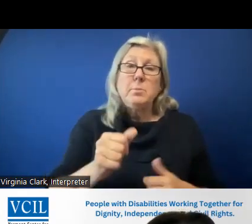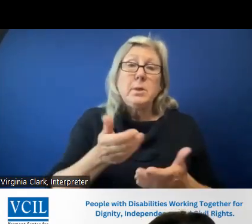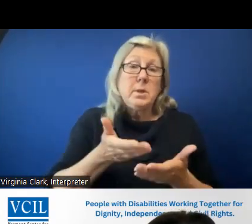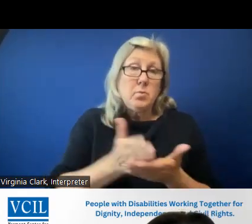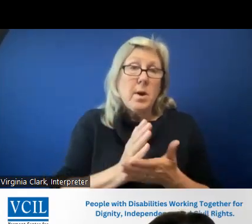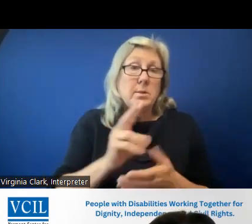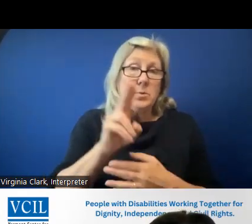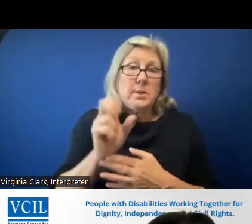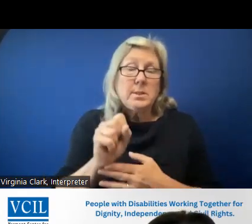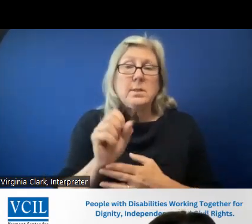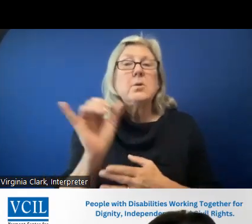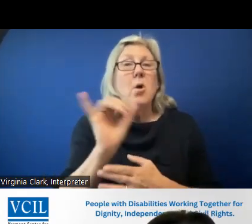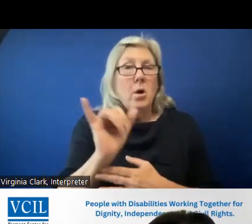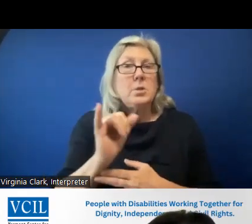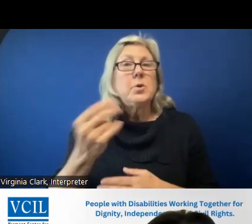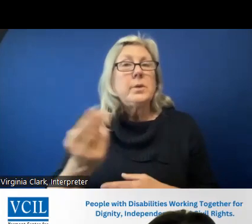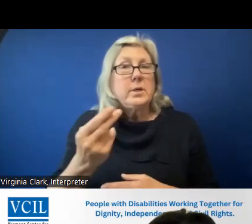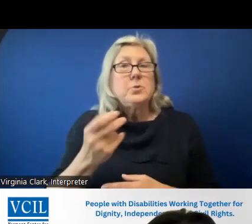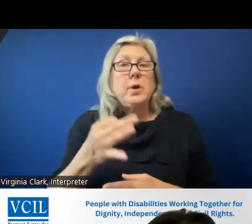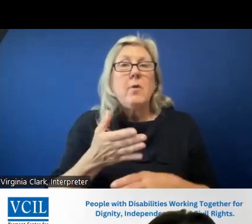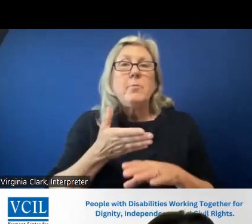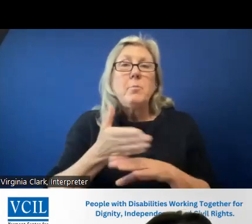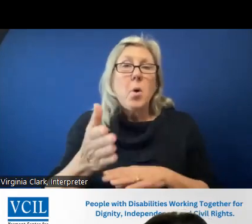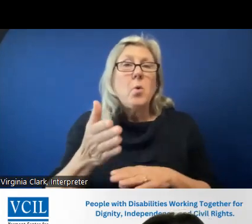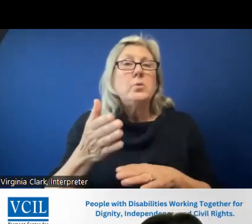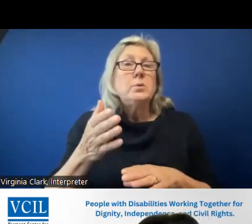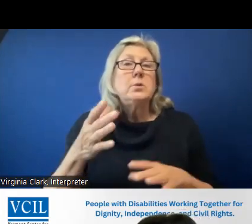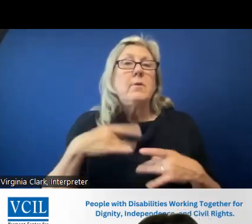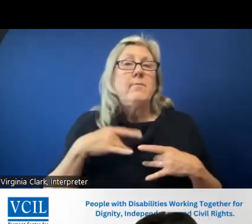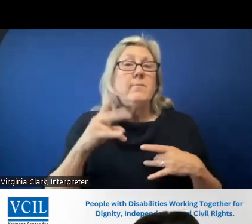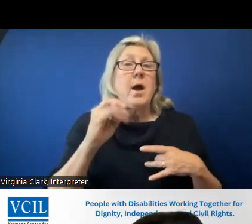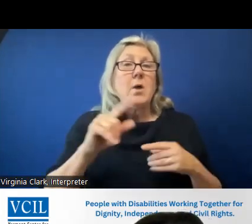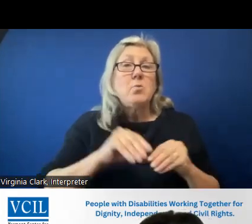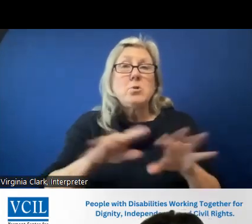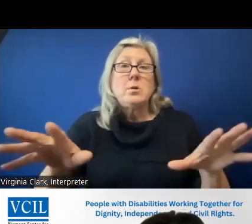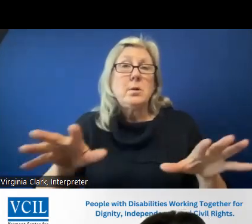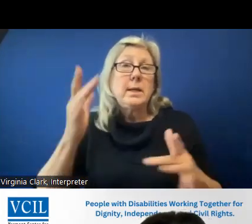is also the history of post viral illness. This must be amplified in this moment at a